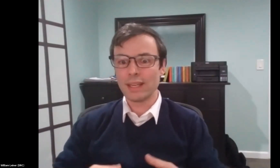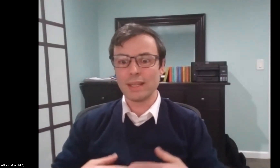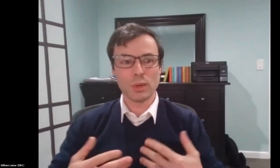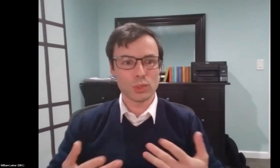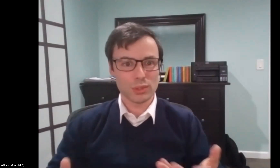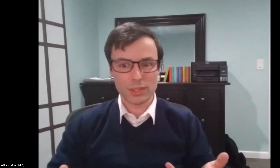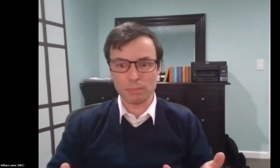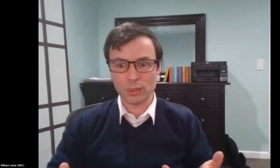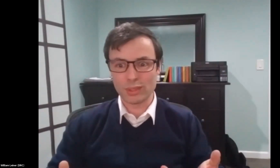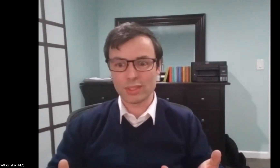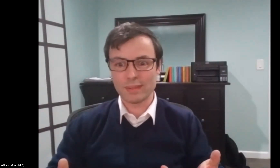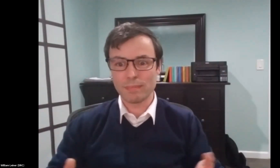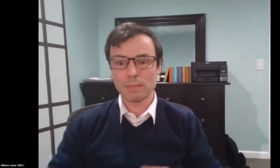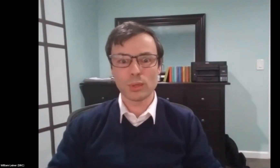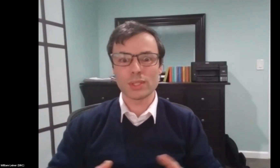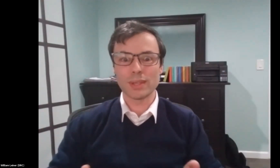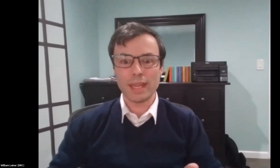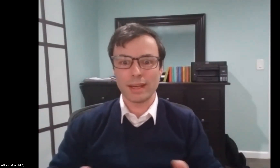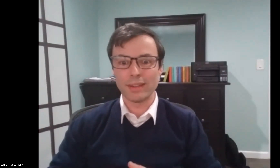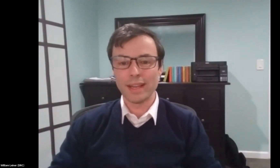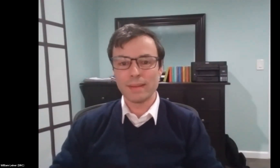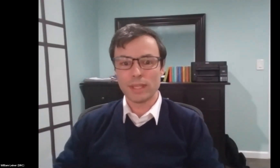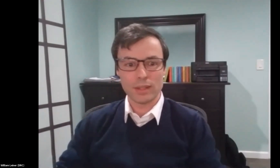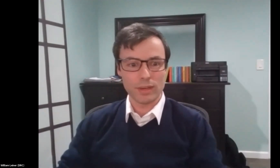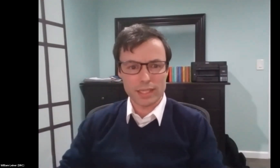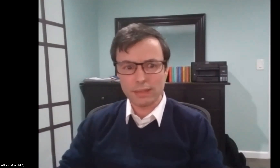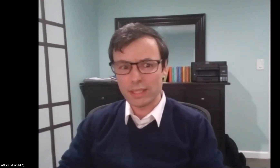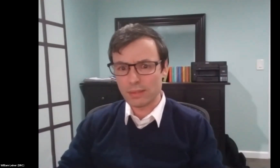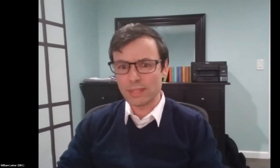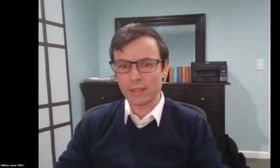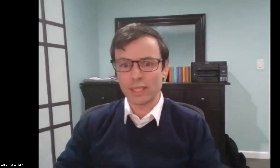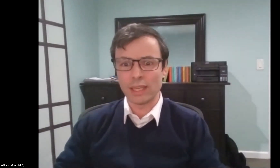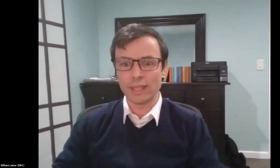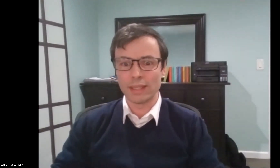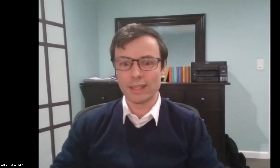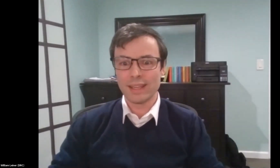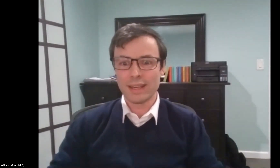treatment at a hospital. This could mean communication